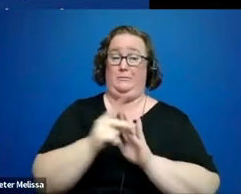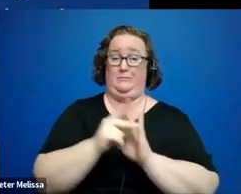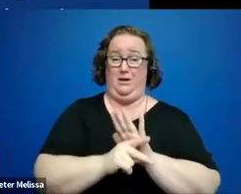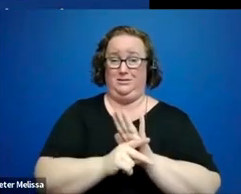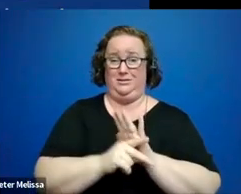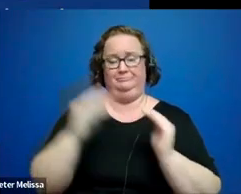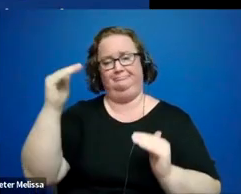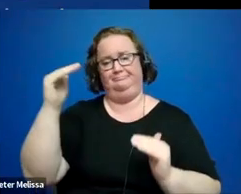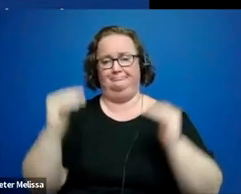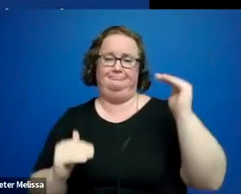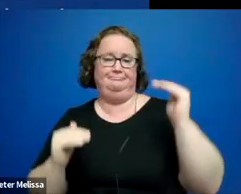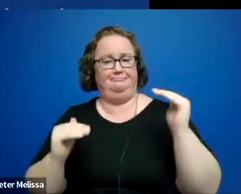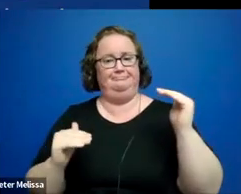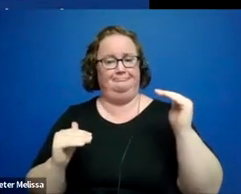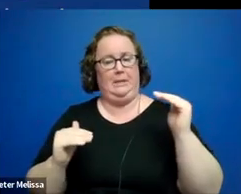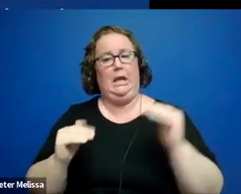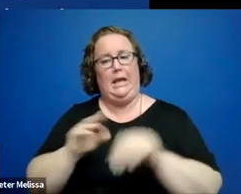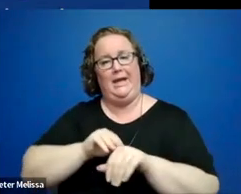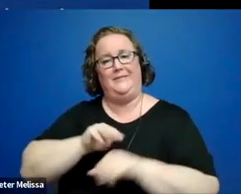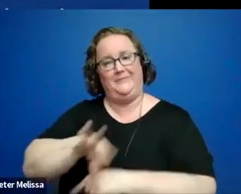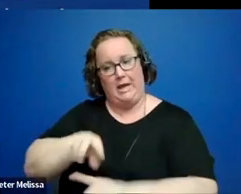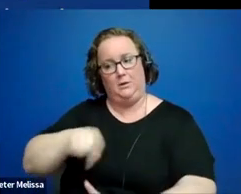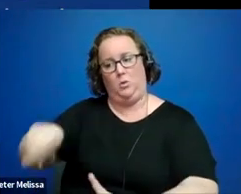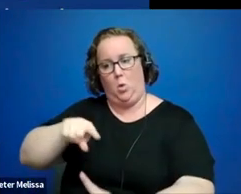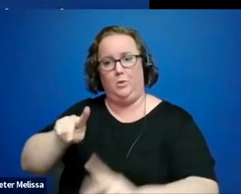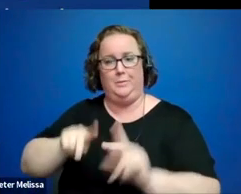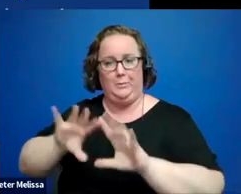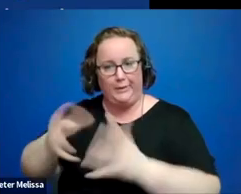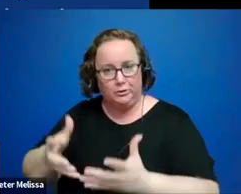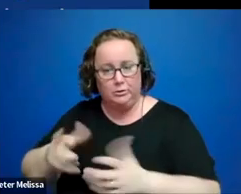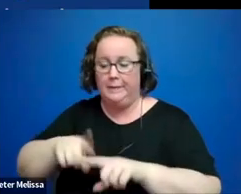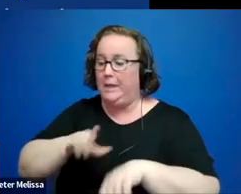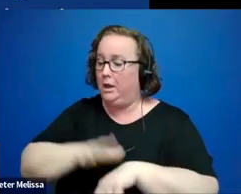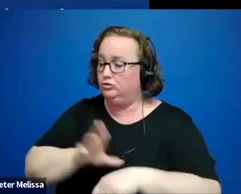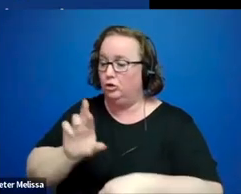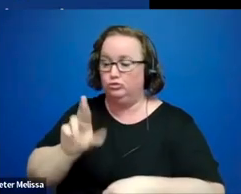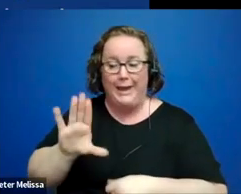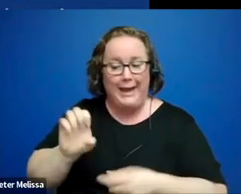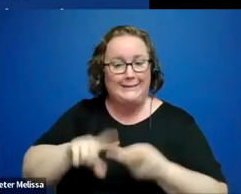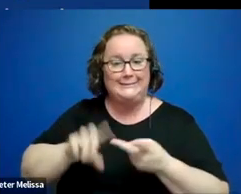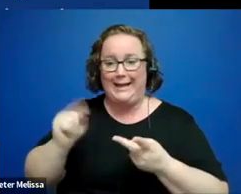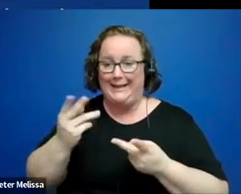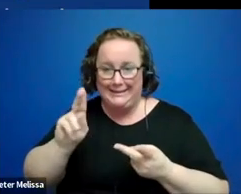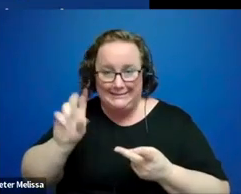affect certain populations by race, ethnicity, sex, or age.